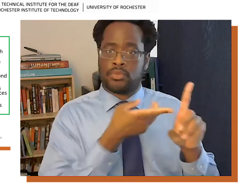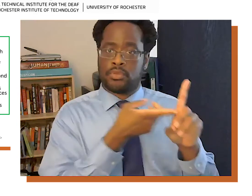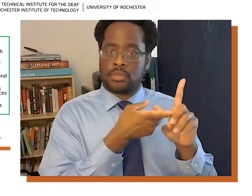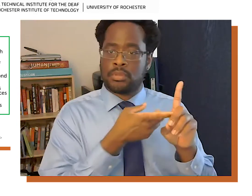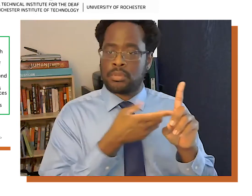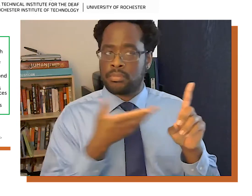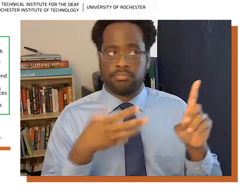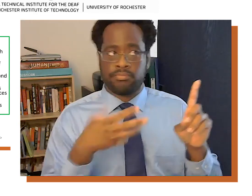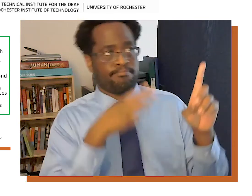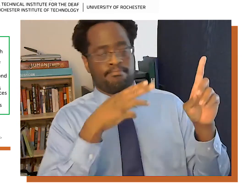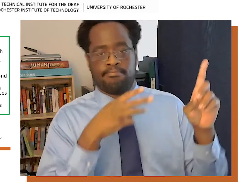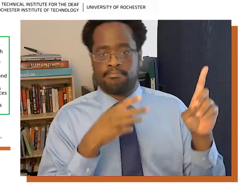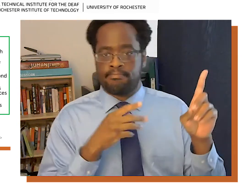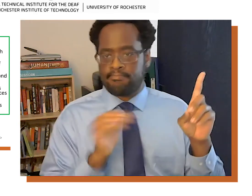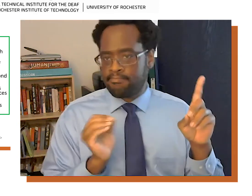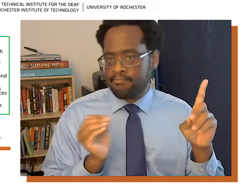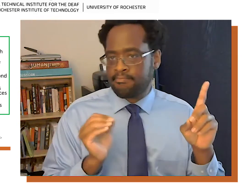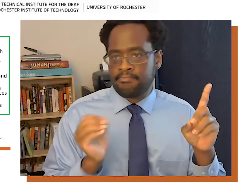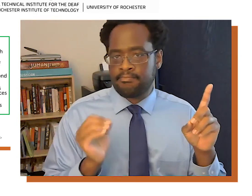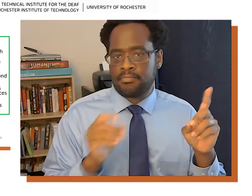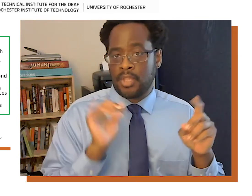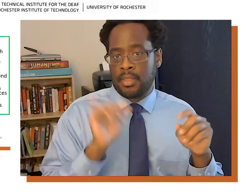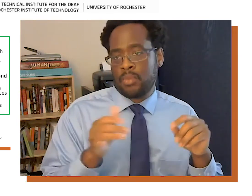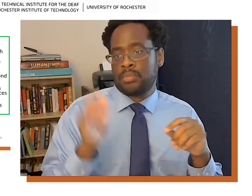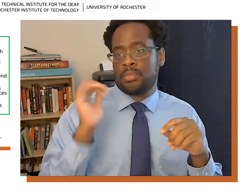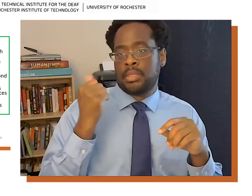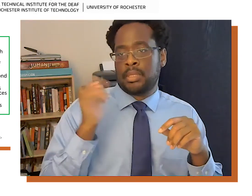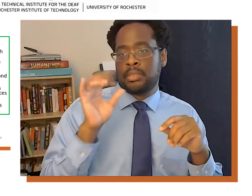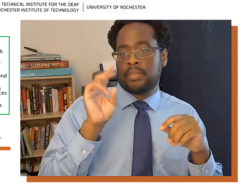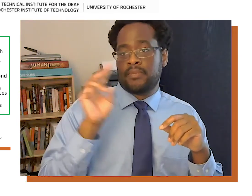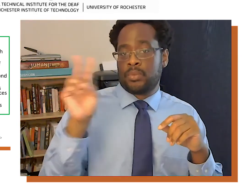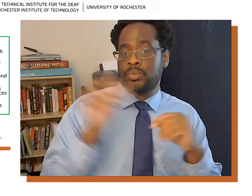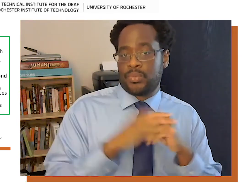of Black Deaf role models who were adults that they could learn from.